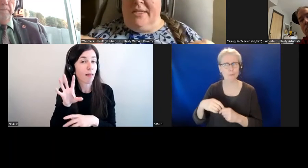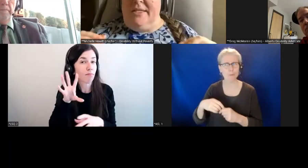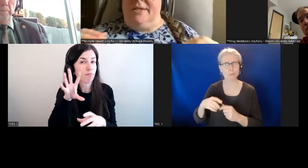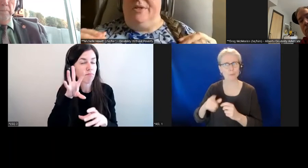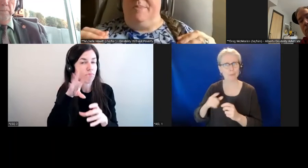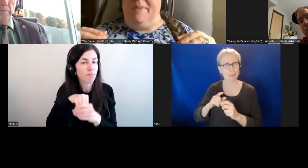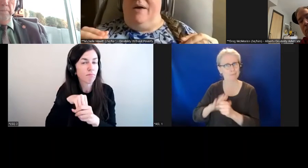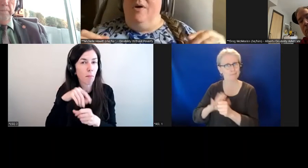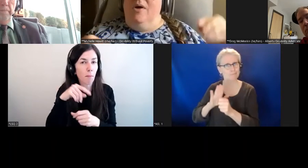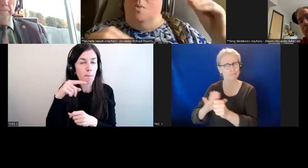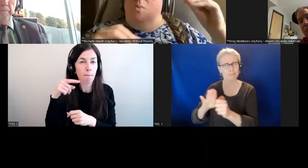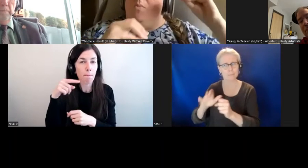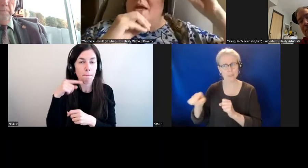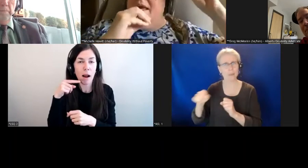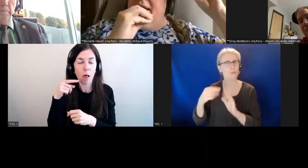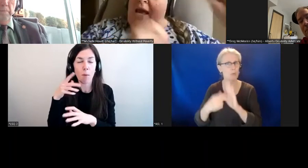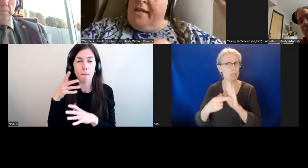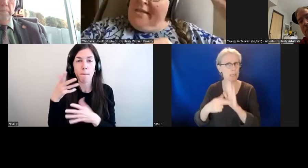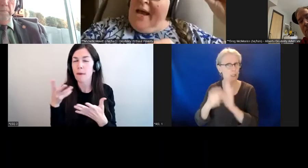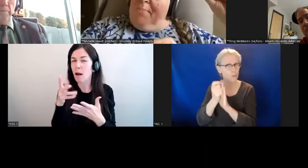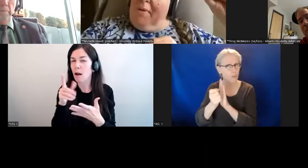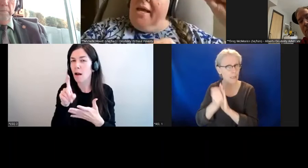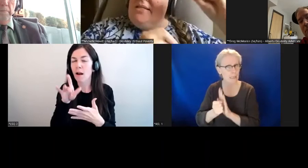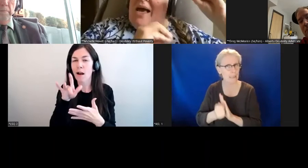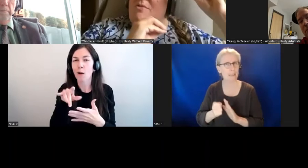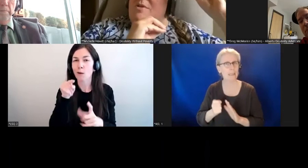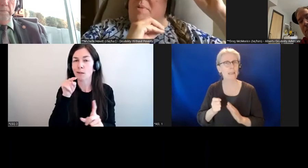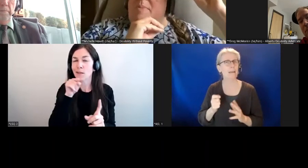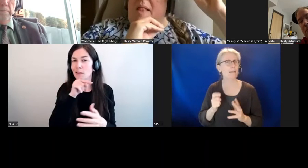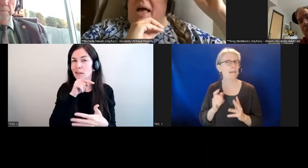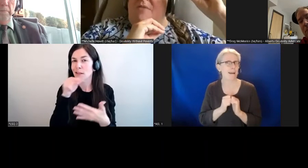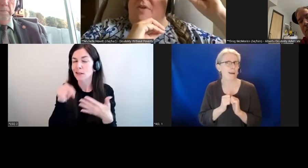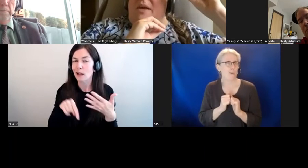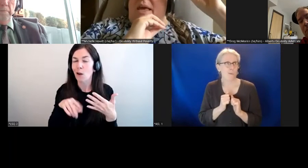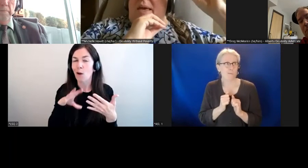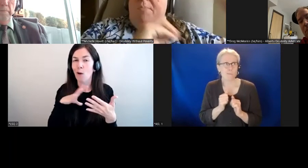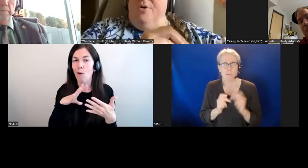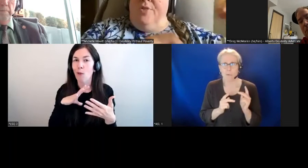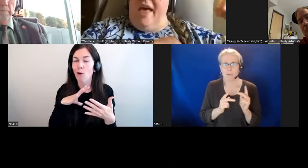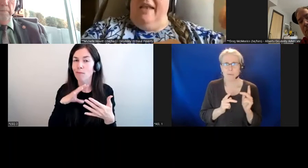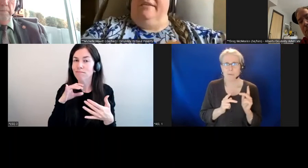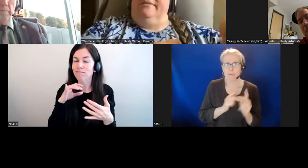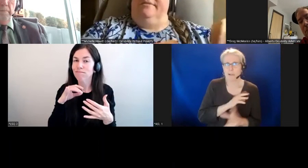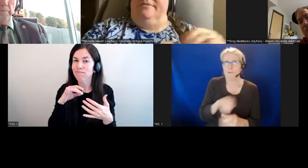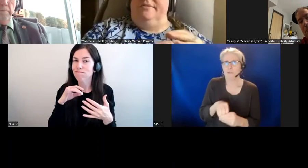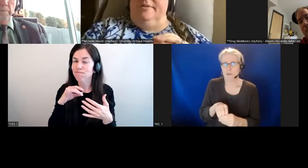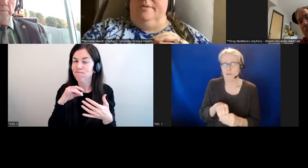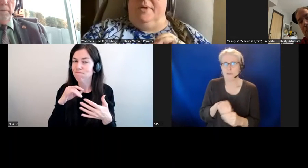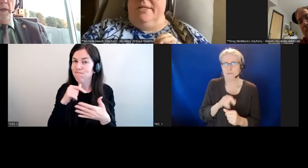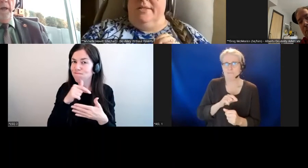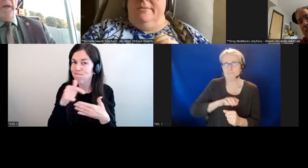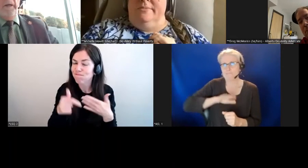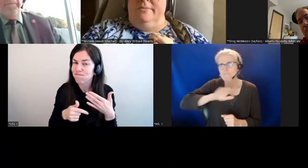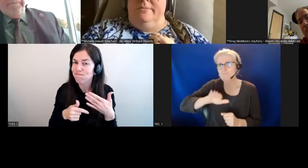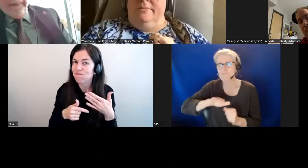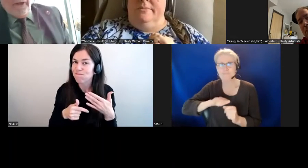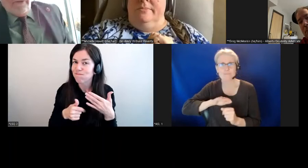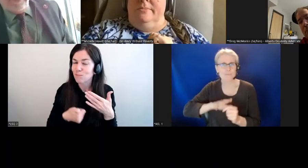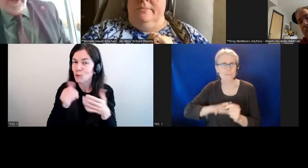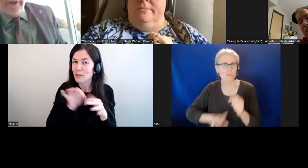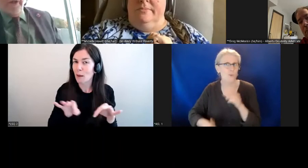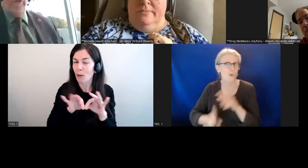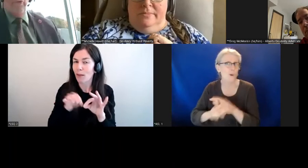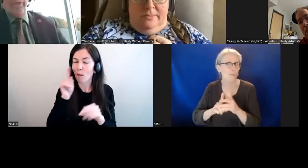REALLY CONCERNED ABOUT. WHEN WE GET TO THAT PLACE, HOW DO PEOPLE HAVE INPUT THEN? >> Senator Cotter: